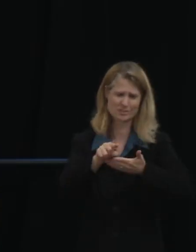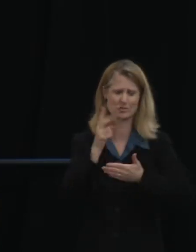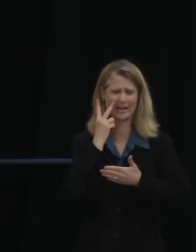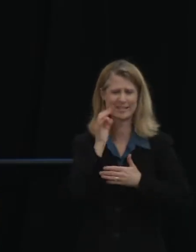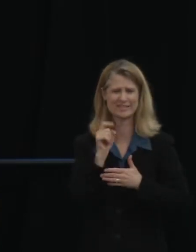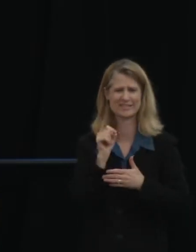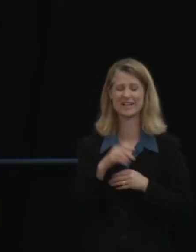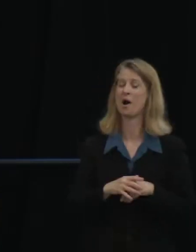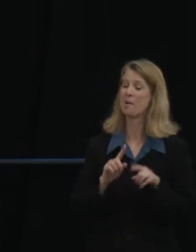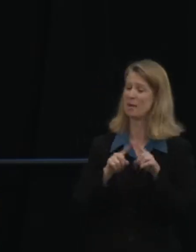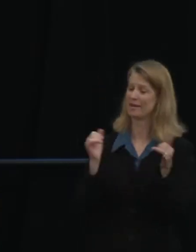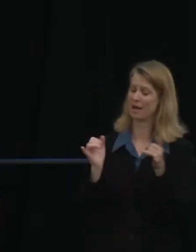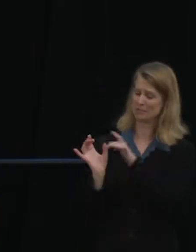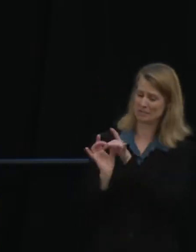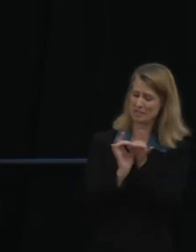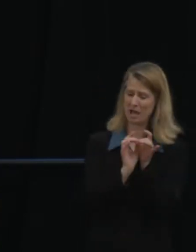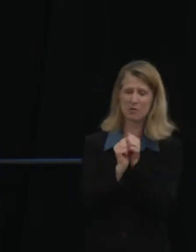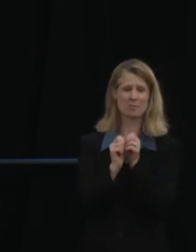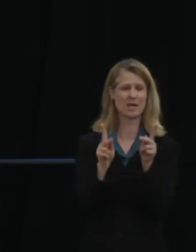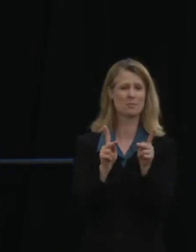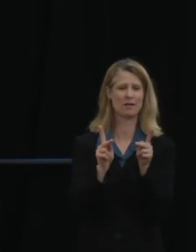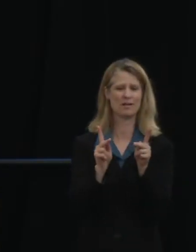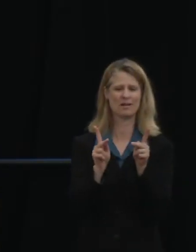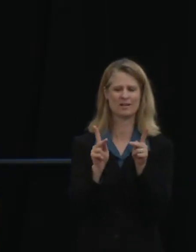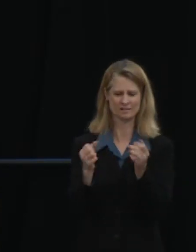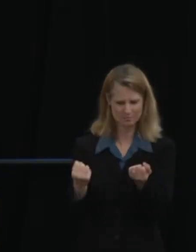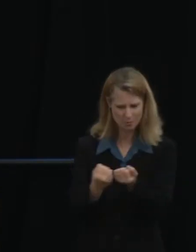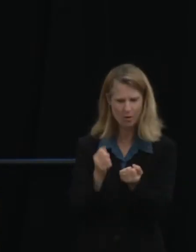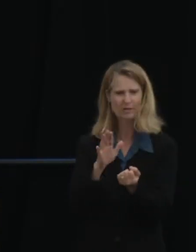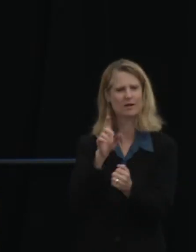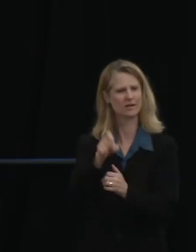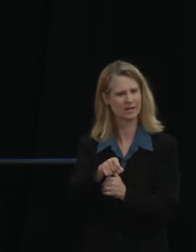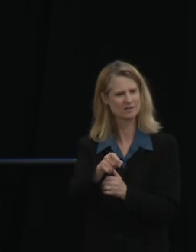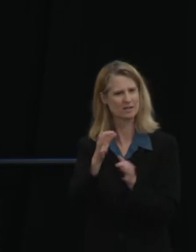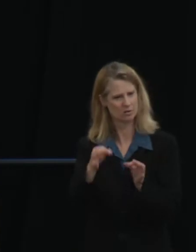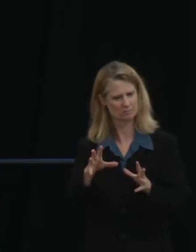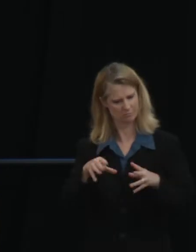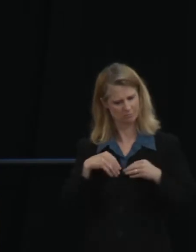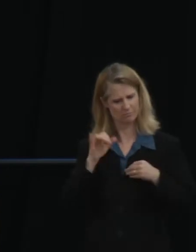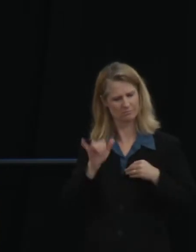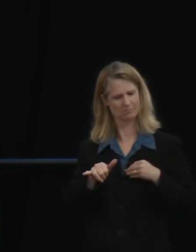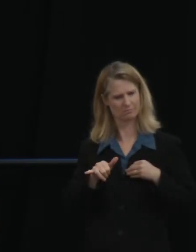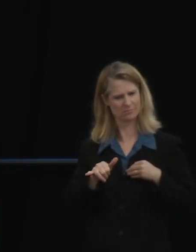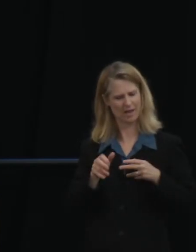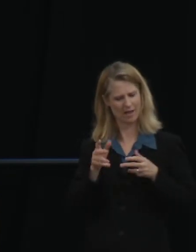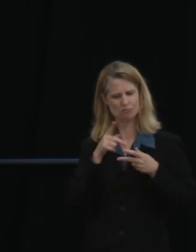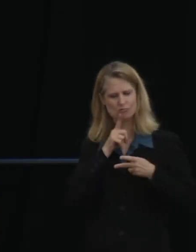Nursing is about connecting with people, standing up for their needs and choices, and truly caring for them.